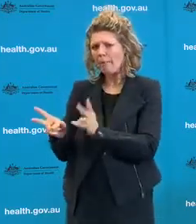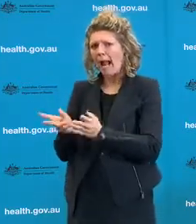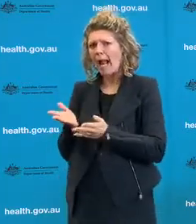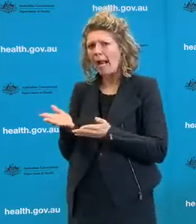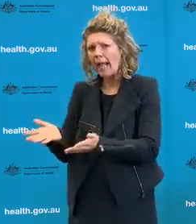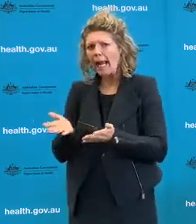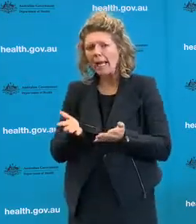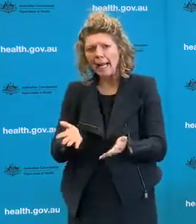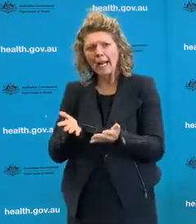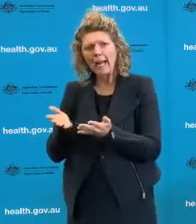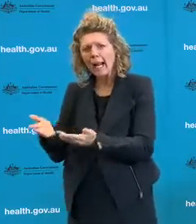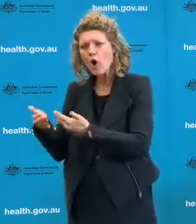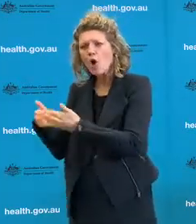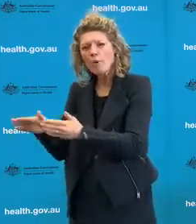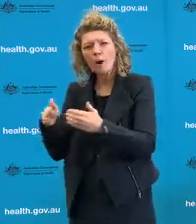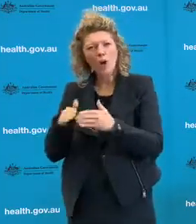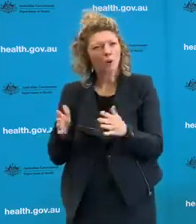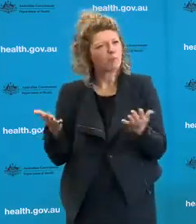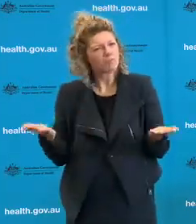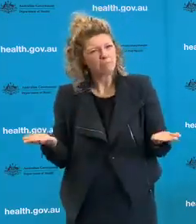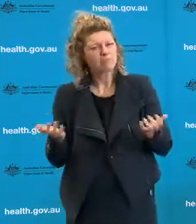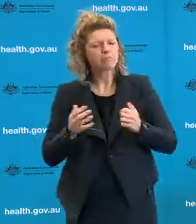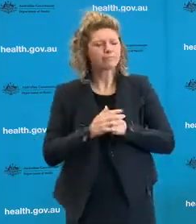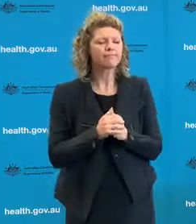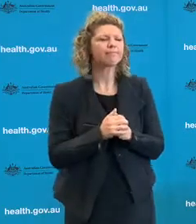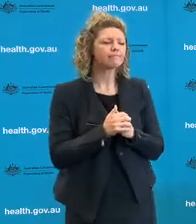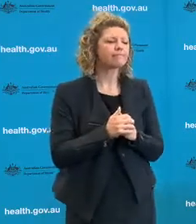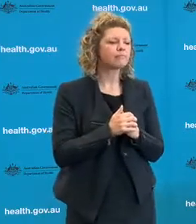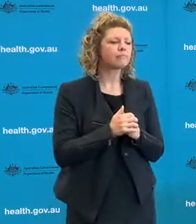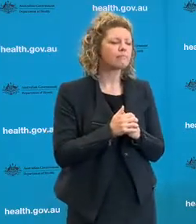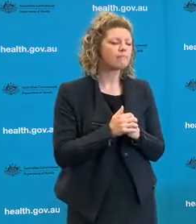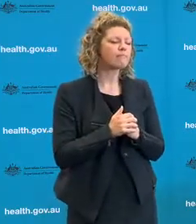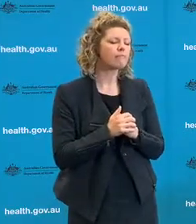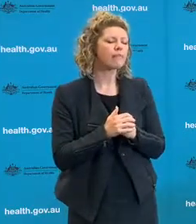things. The first one which is the